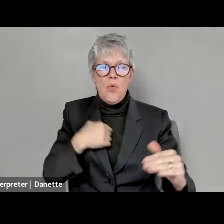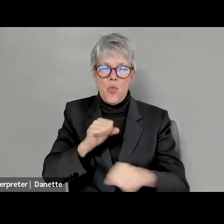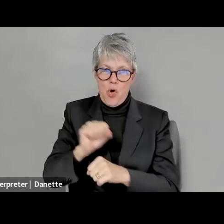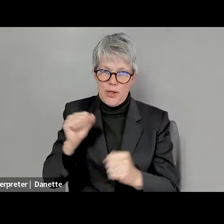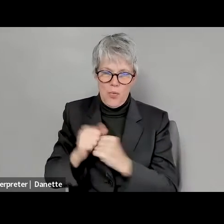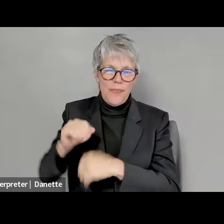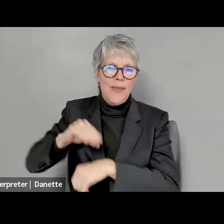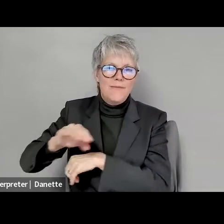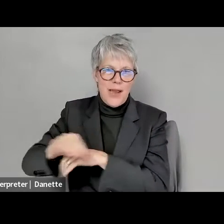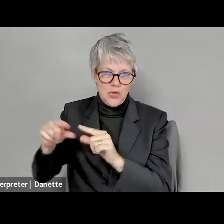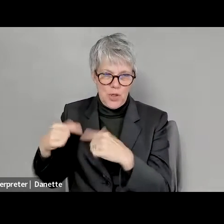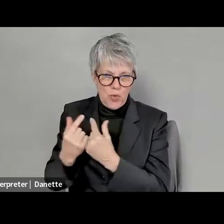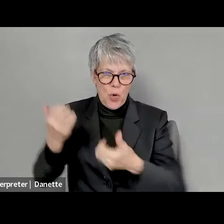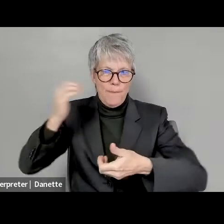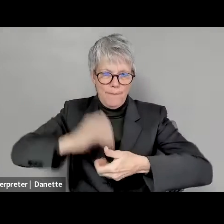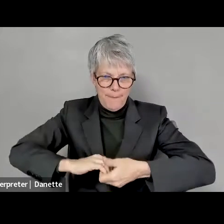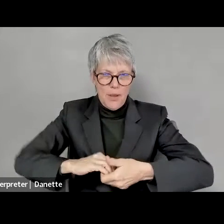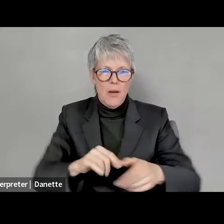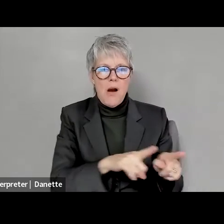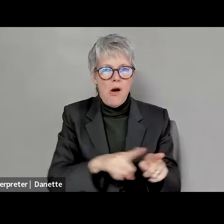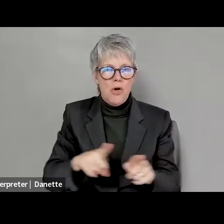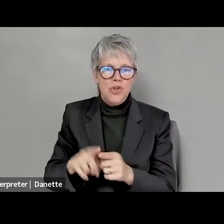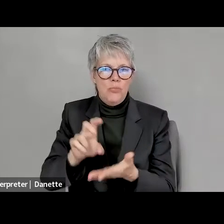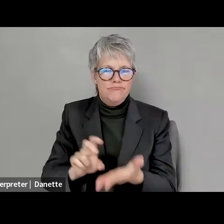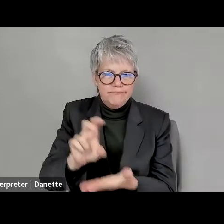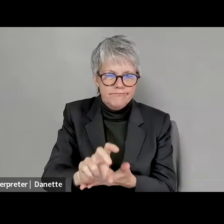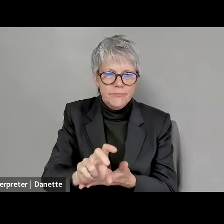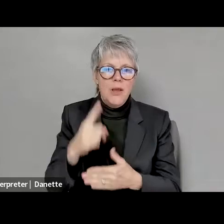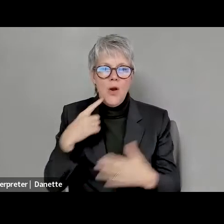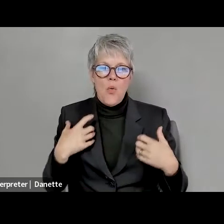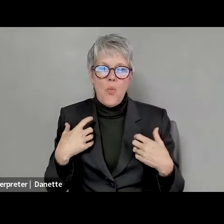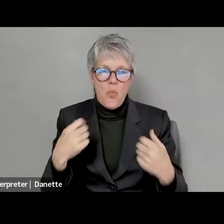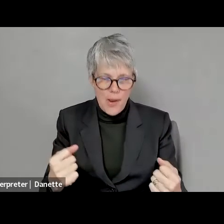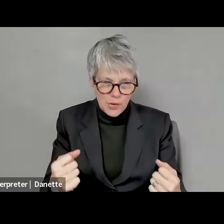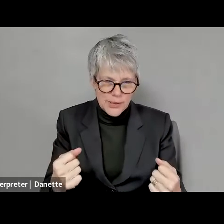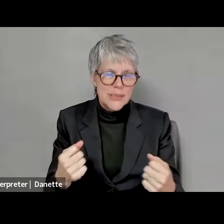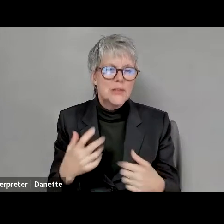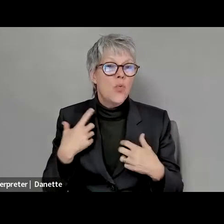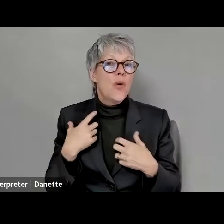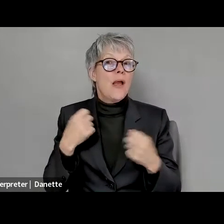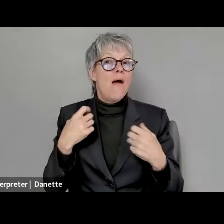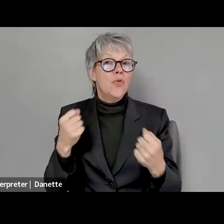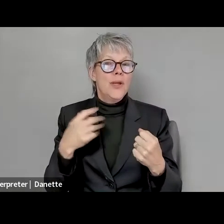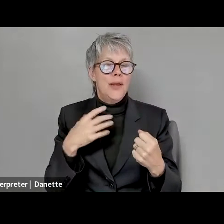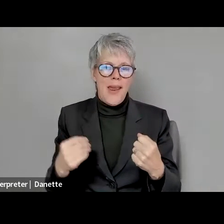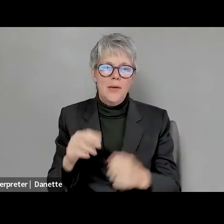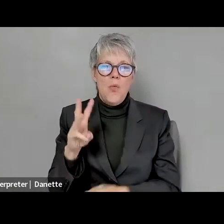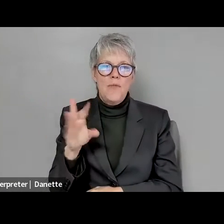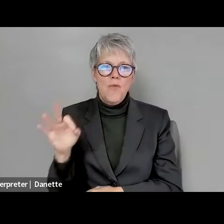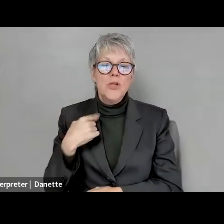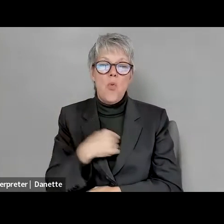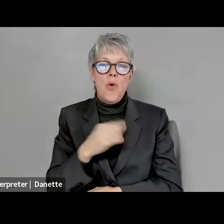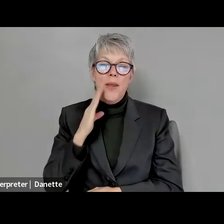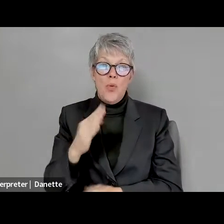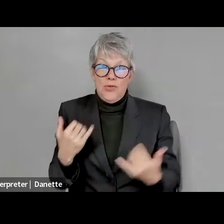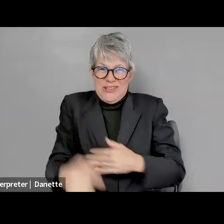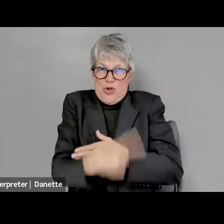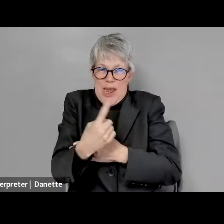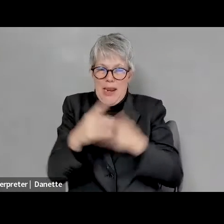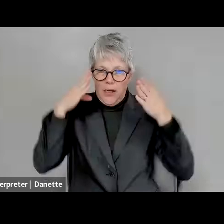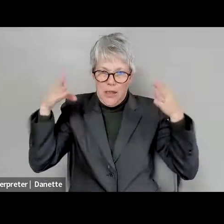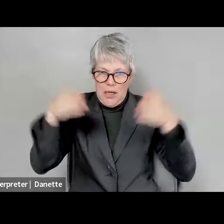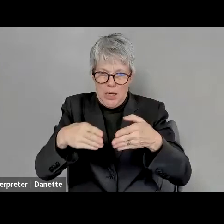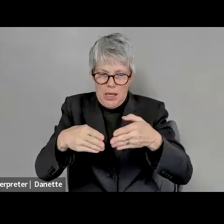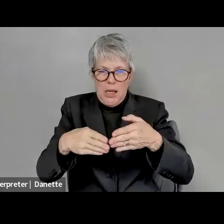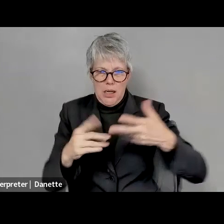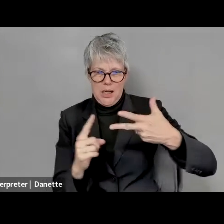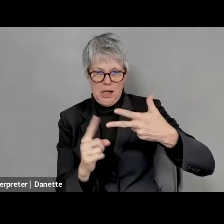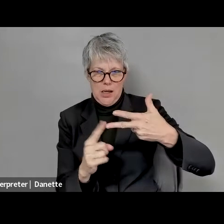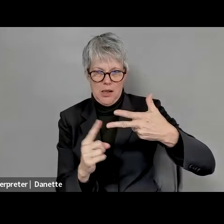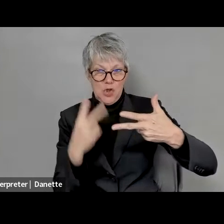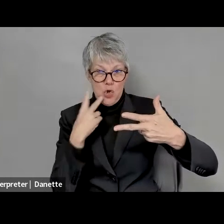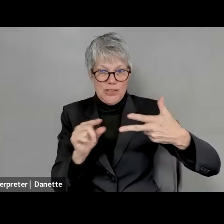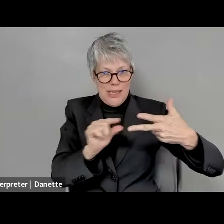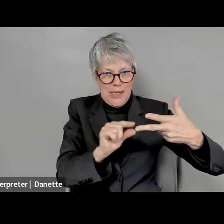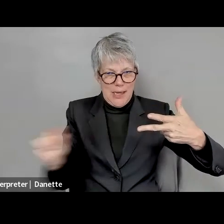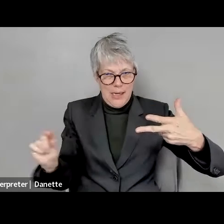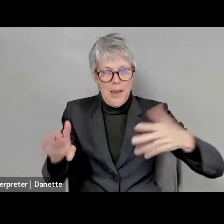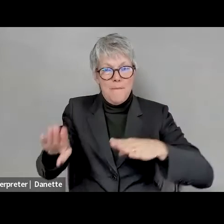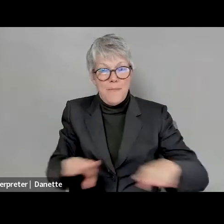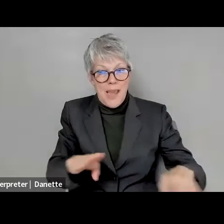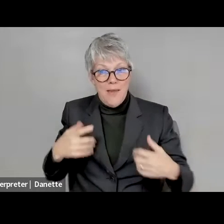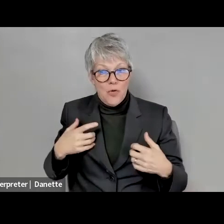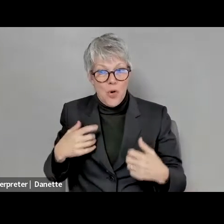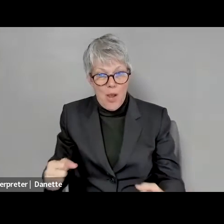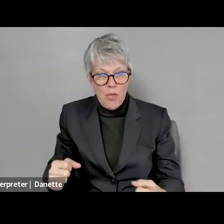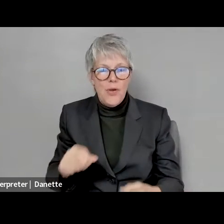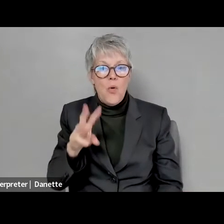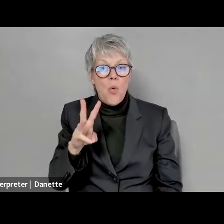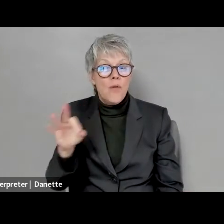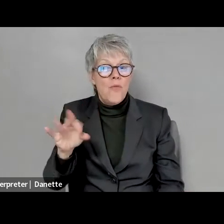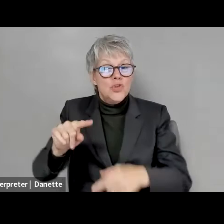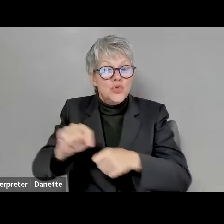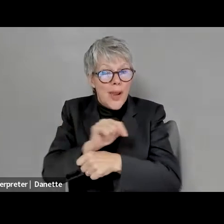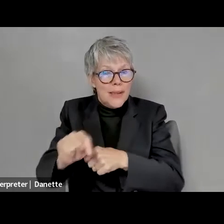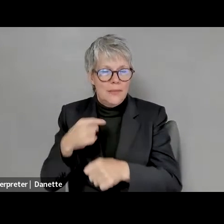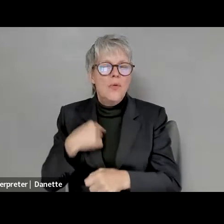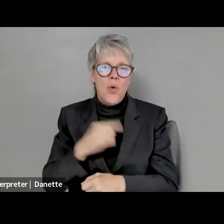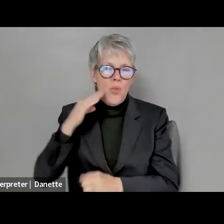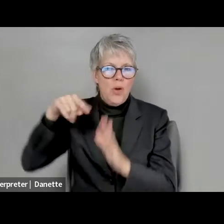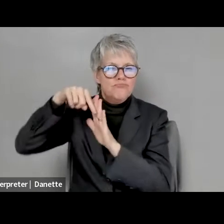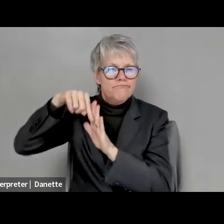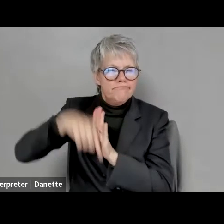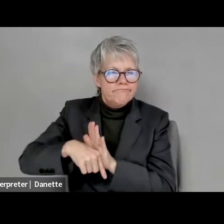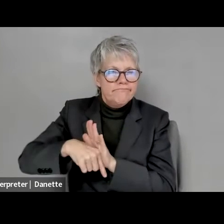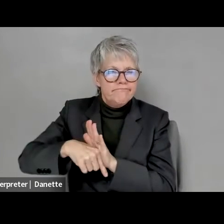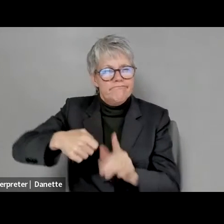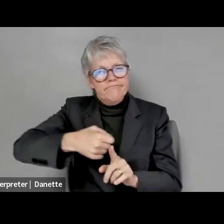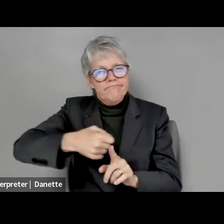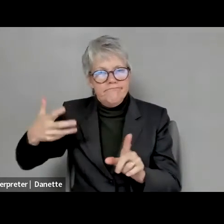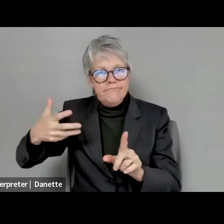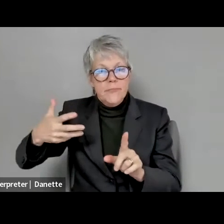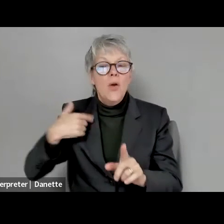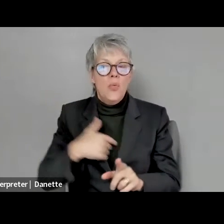Kelly Crosbie: We also have a bunch of money in wellness, recovery, and workforce. So today we're actually going to be joining down a little bit more on that. You see that line. Item that says behavioral health workforce training. We're going to drill down a little bit more on that. So we're going to use some of that to support direct support